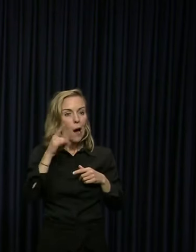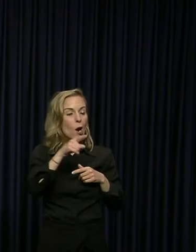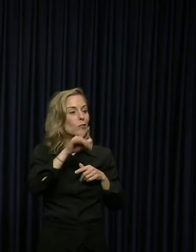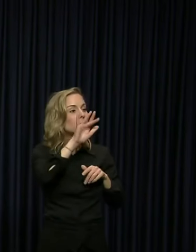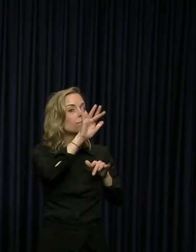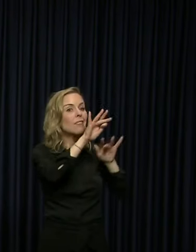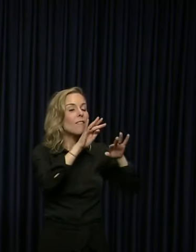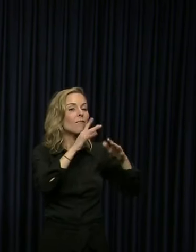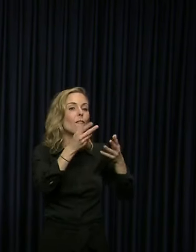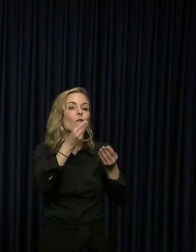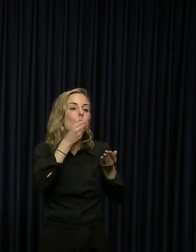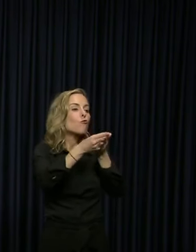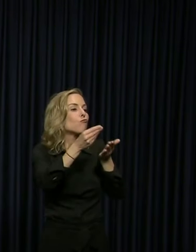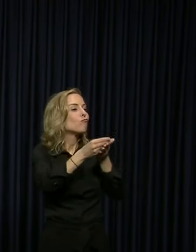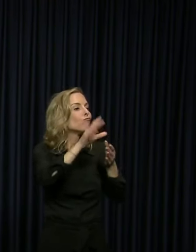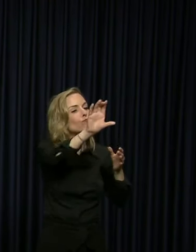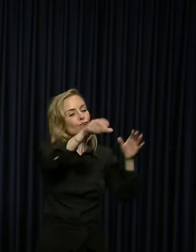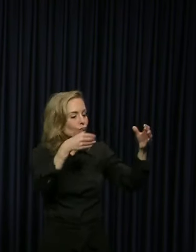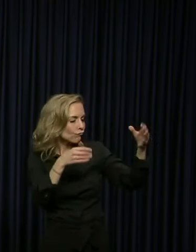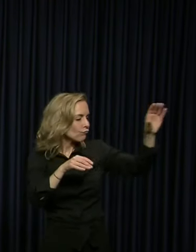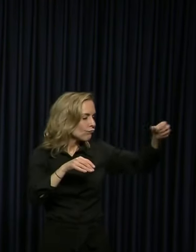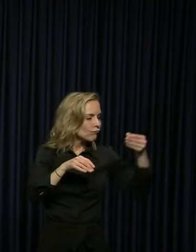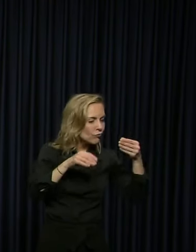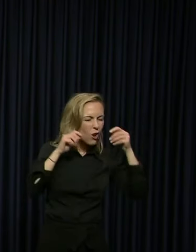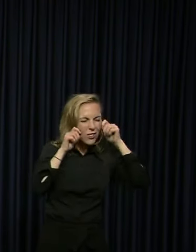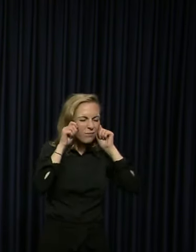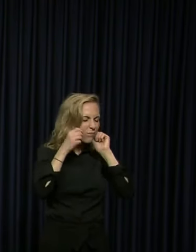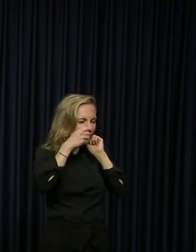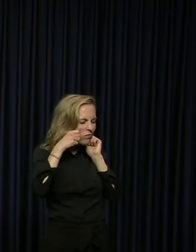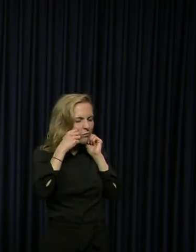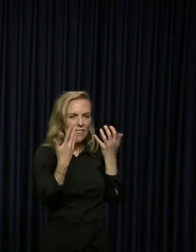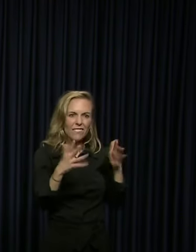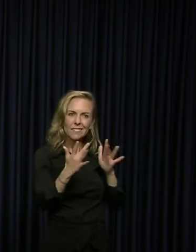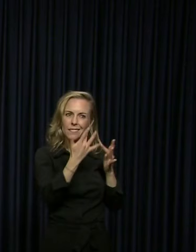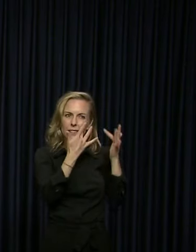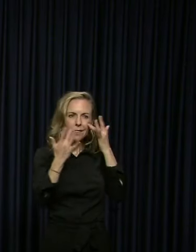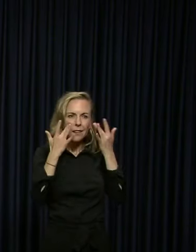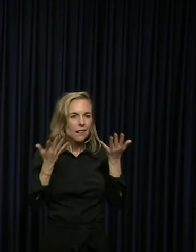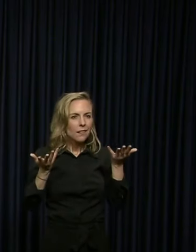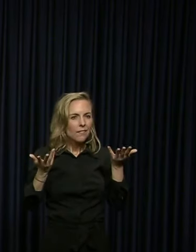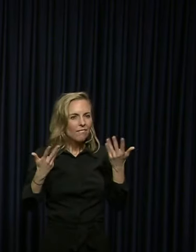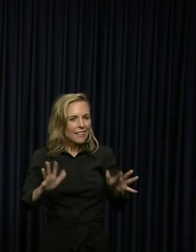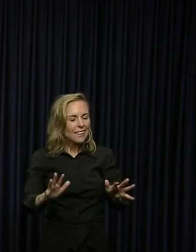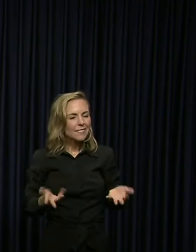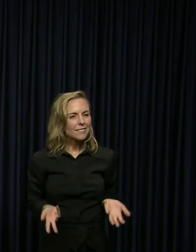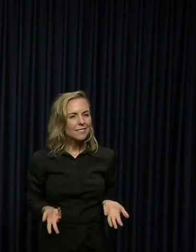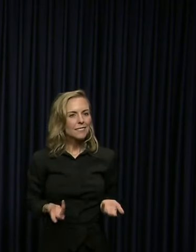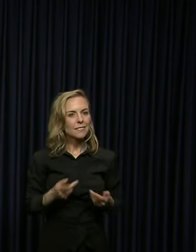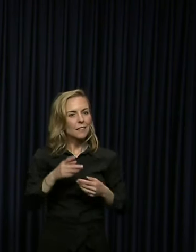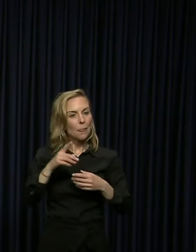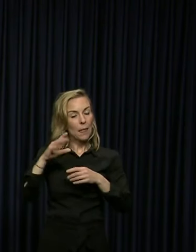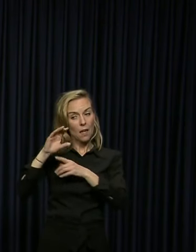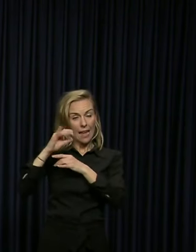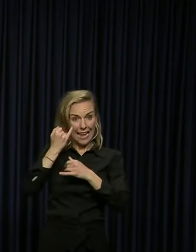STEP FIVE, GO TO THE WEBSITE. GO TO KYCOVID19.KY.GOV.